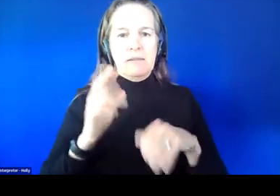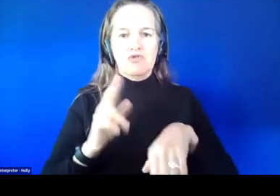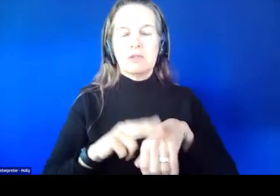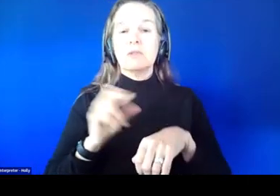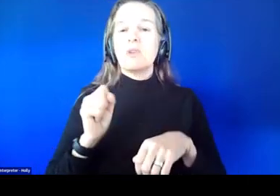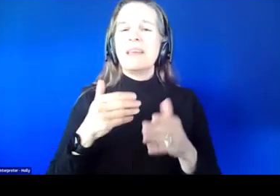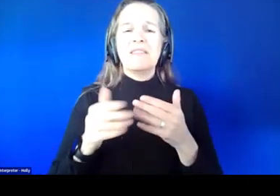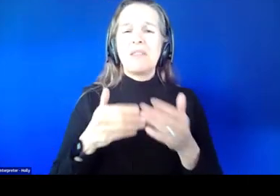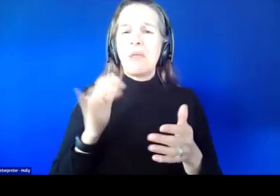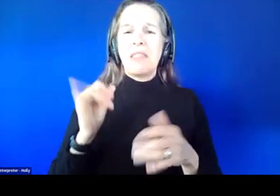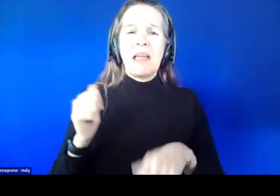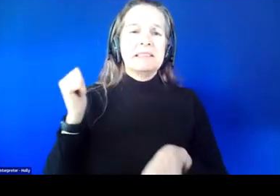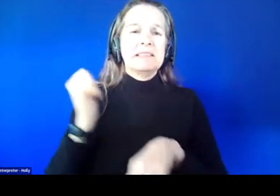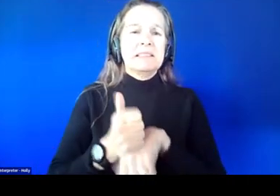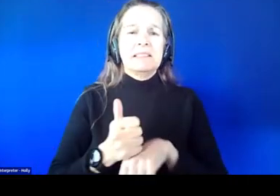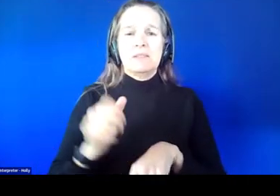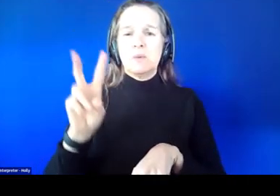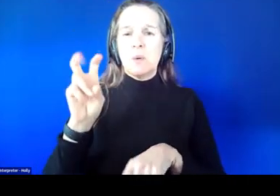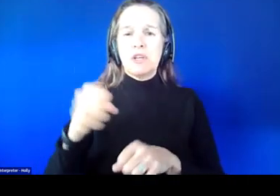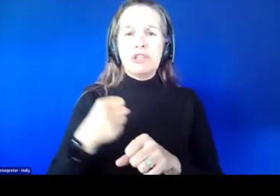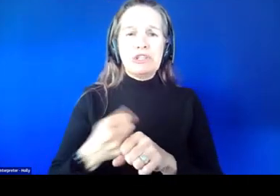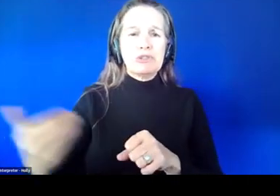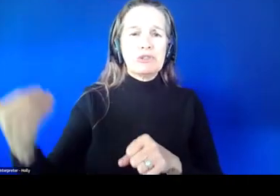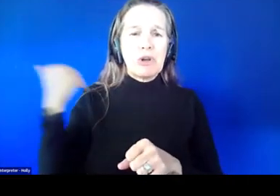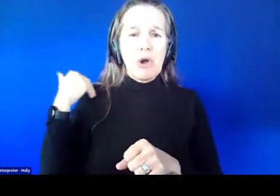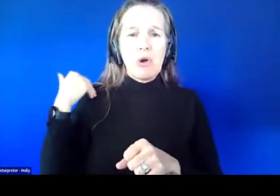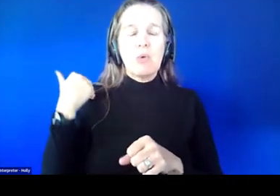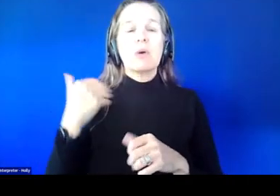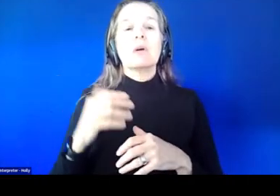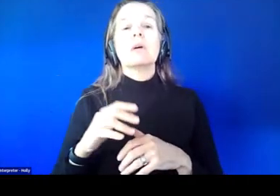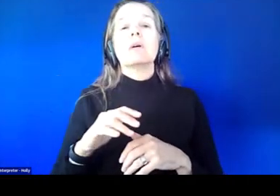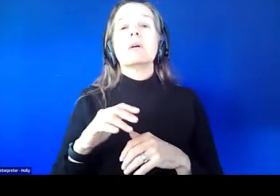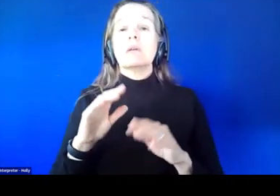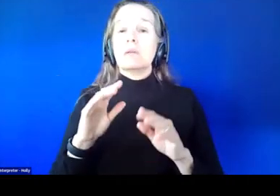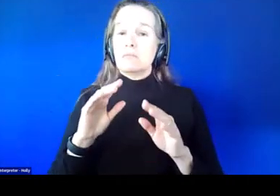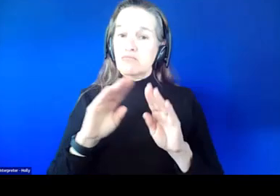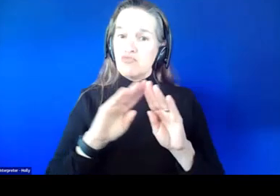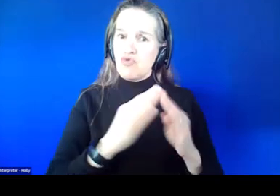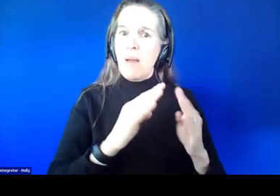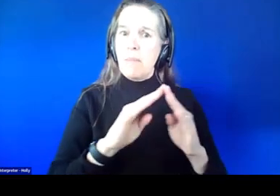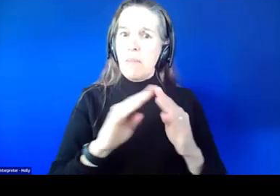is 200 years ago, tribal sovereignty is still a complex,